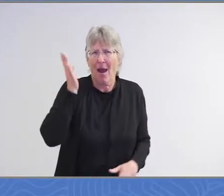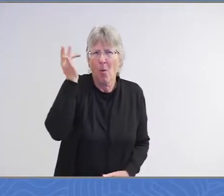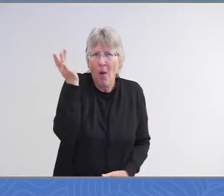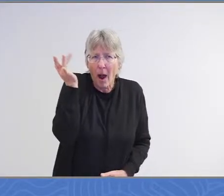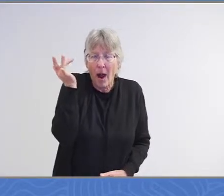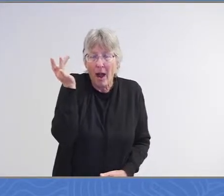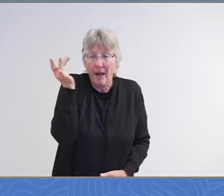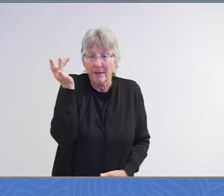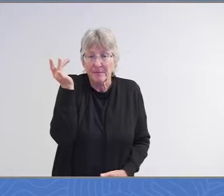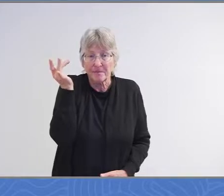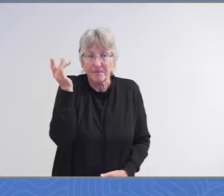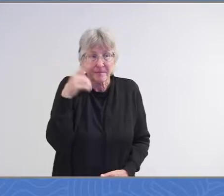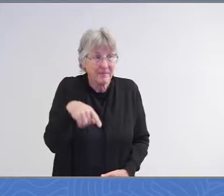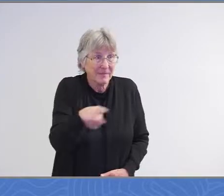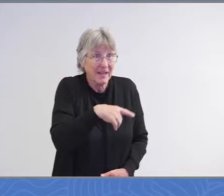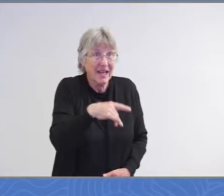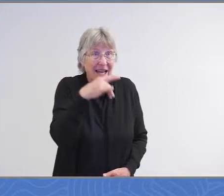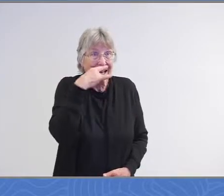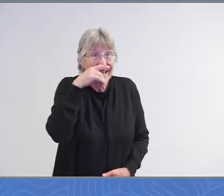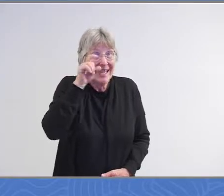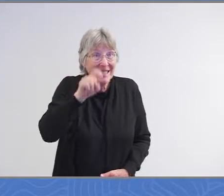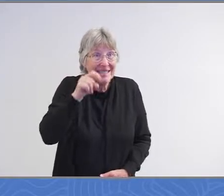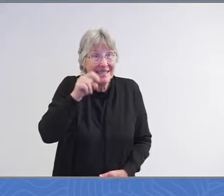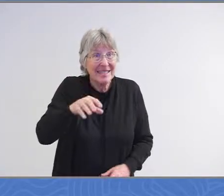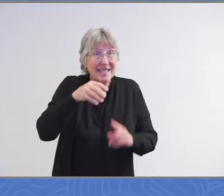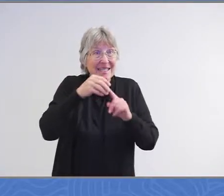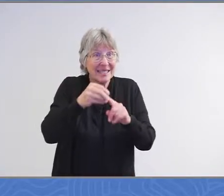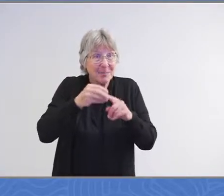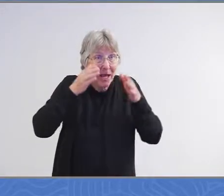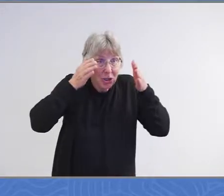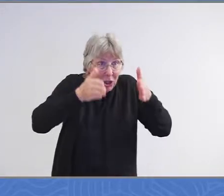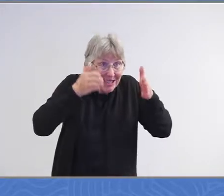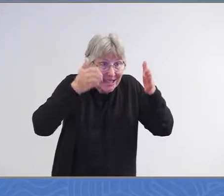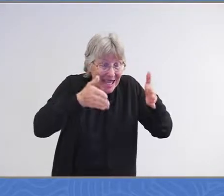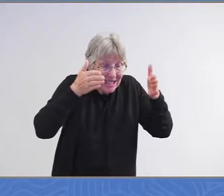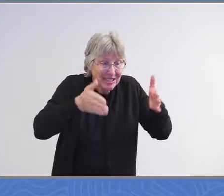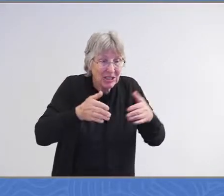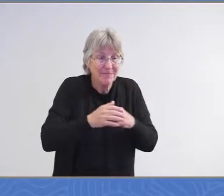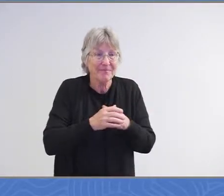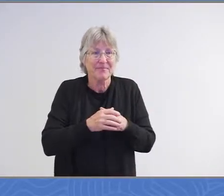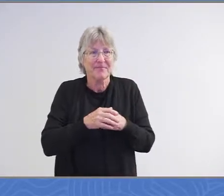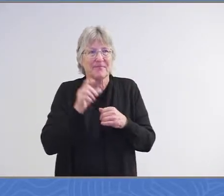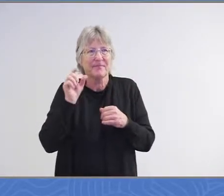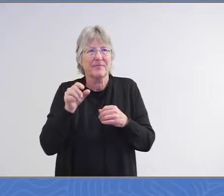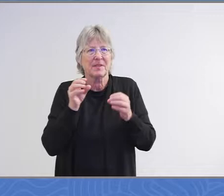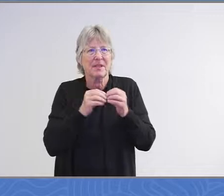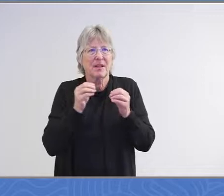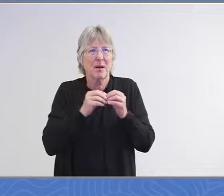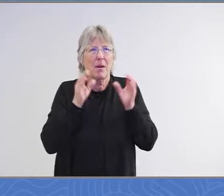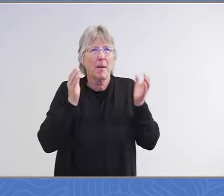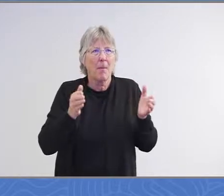these kids need special attention and even more attention from all the different people